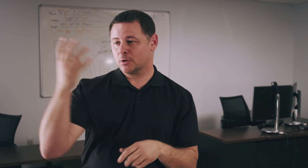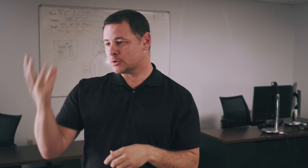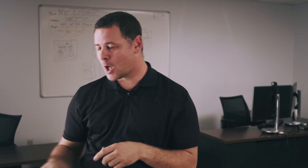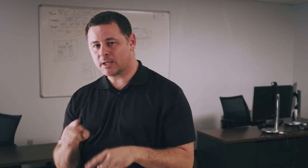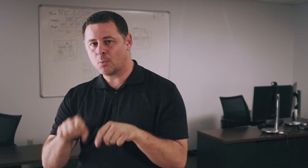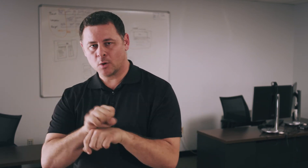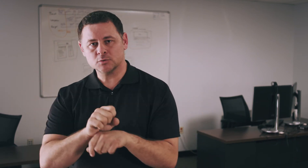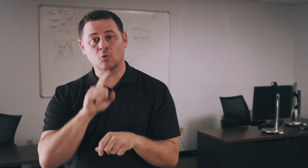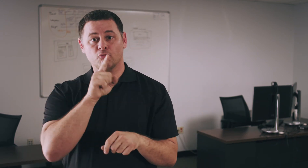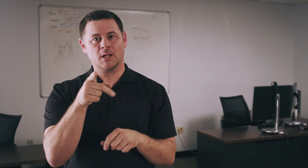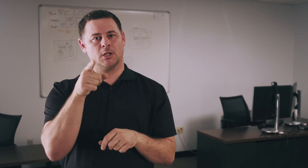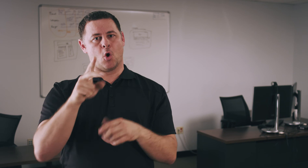Take out the Deaf person, and you can't work.